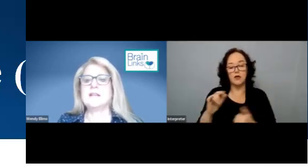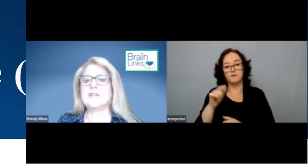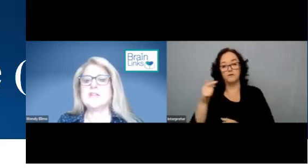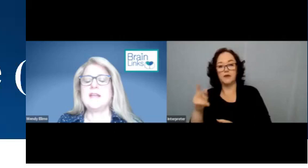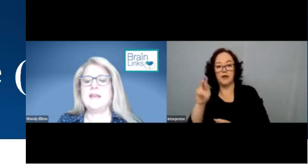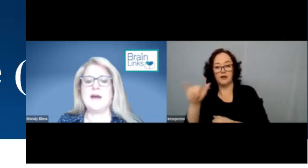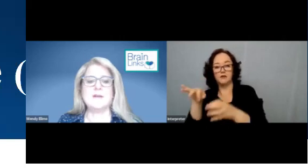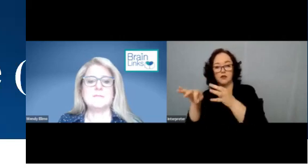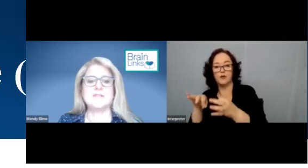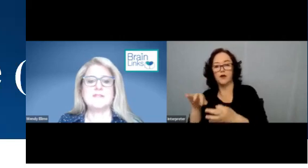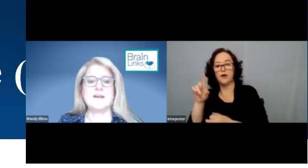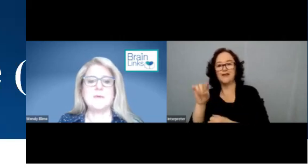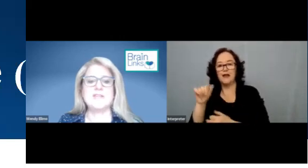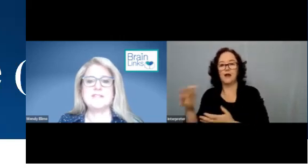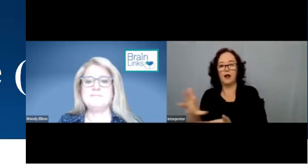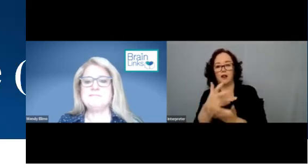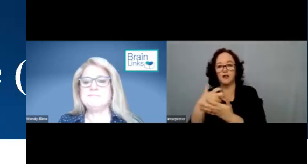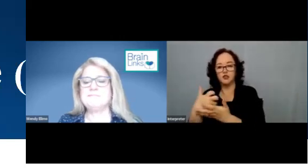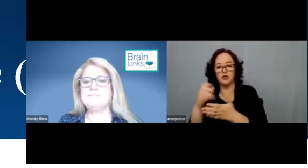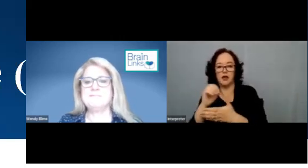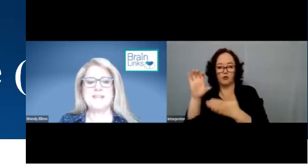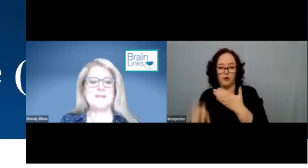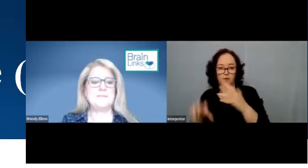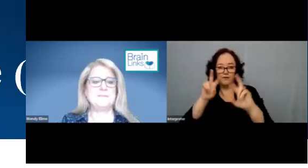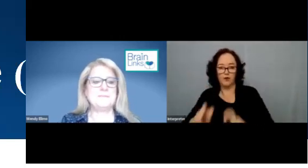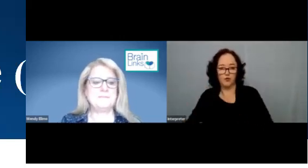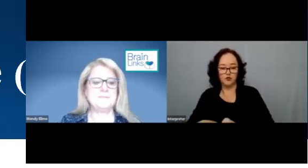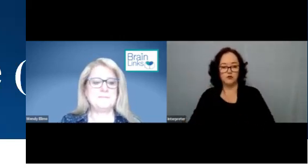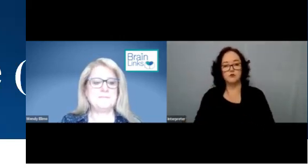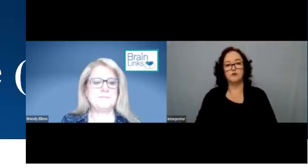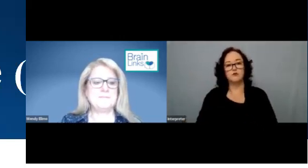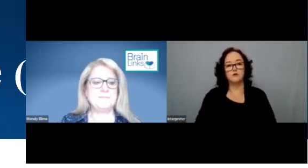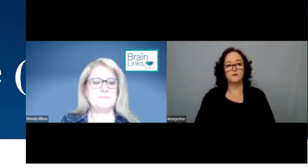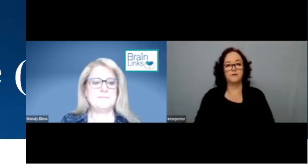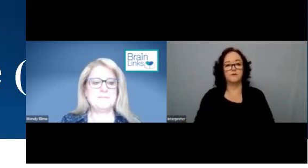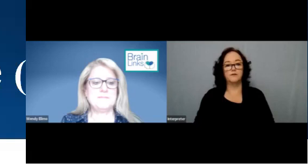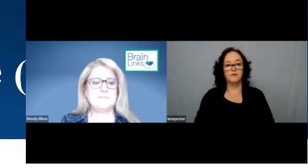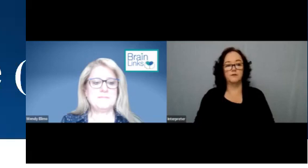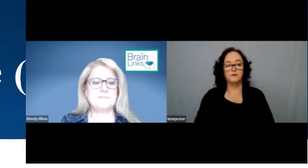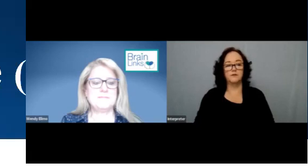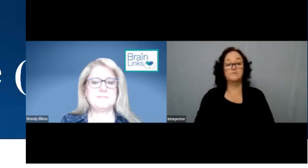collection and outcomes evaluation. All right, next slide.